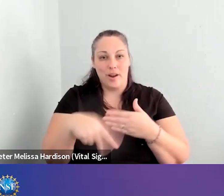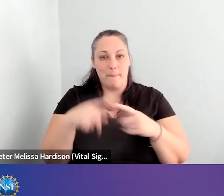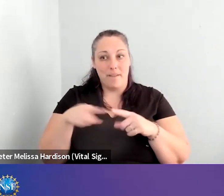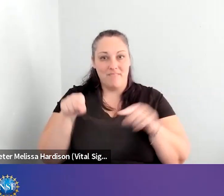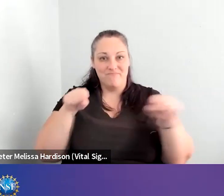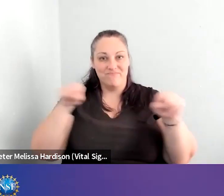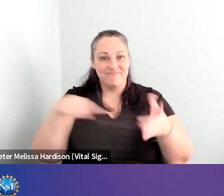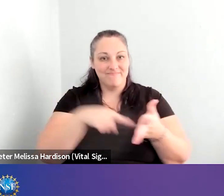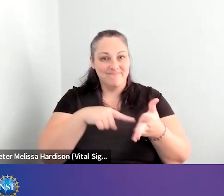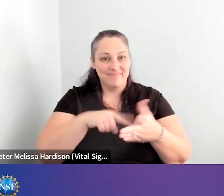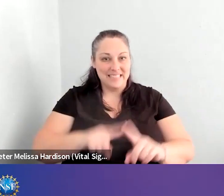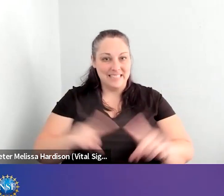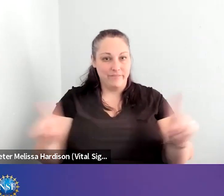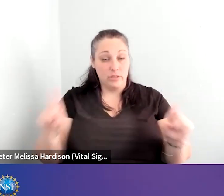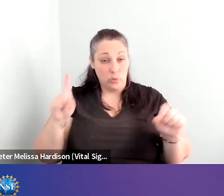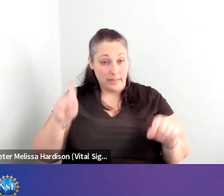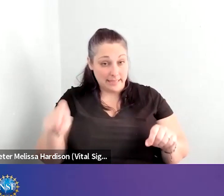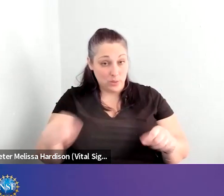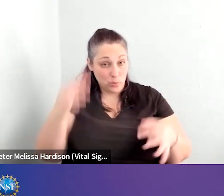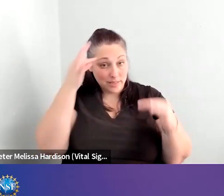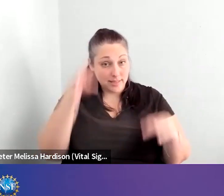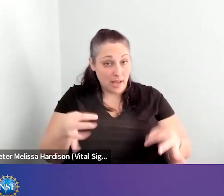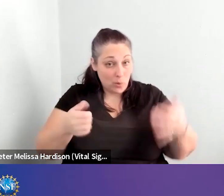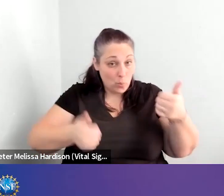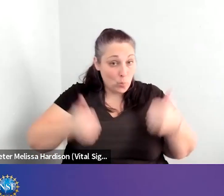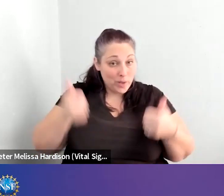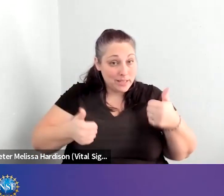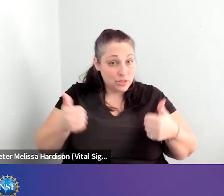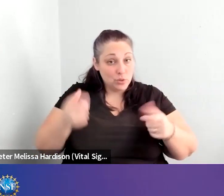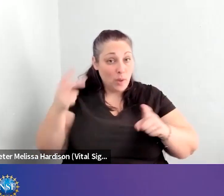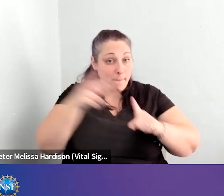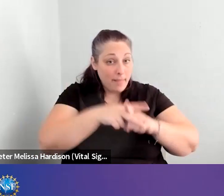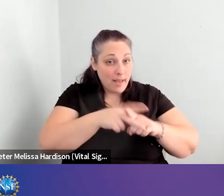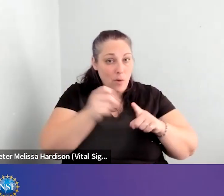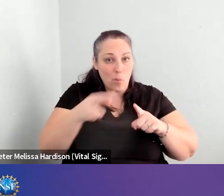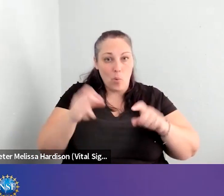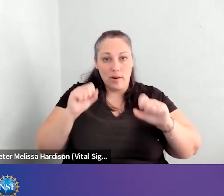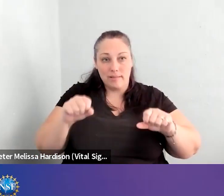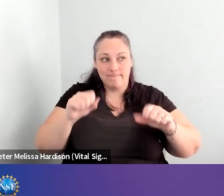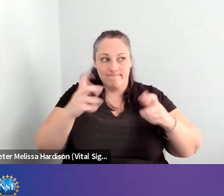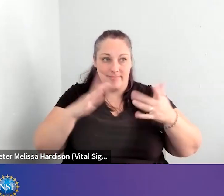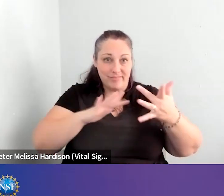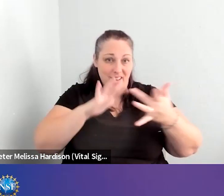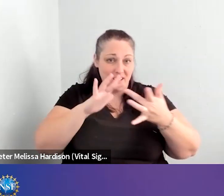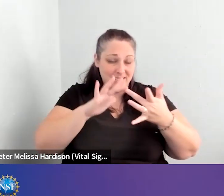So do they need to decide which one they need to apply to, or do they contact the program officers to ask about that?